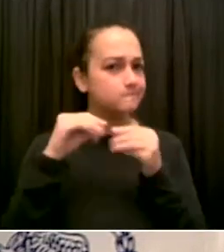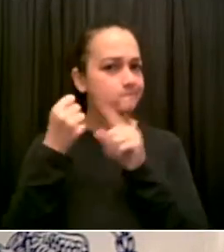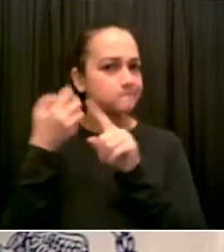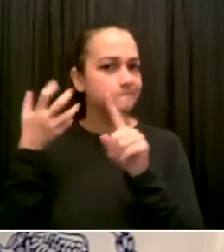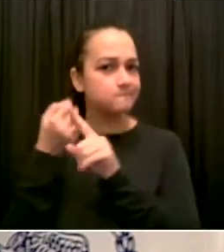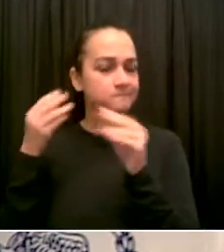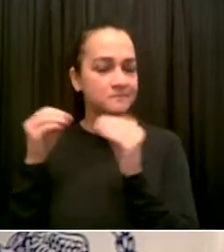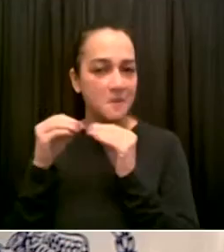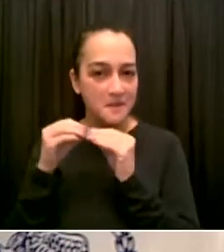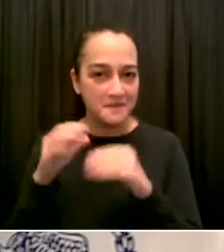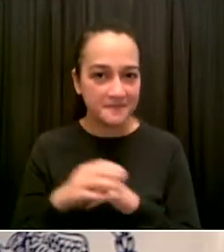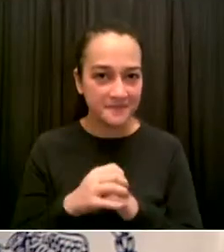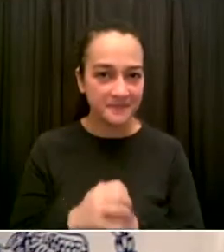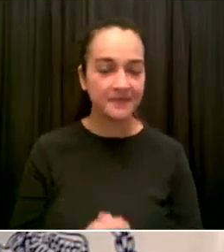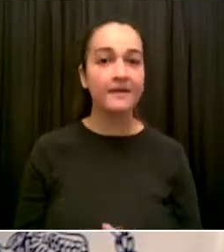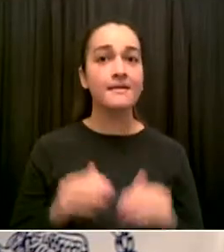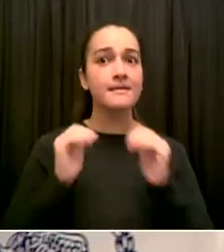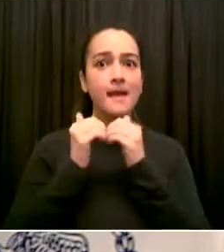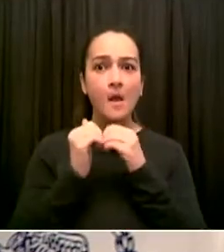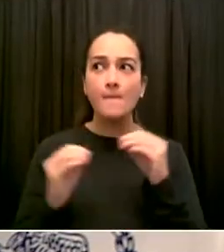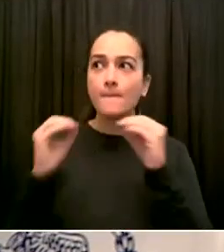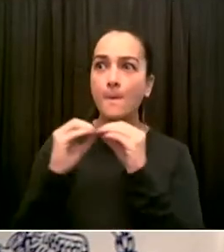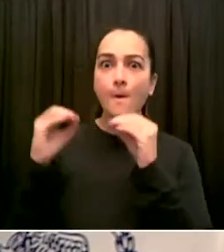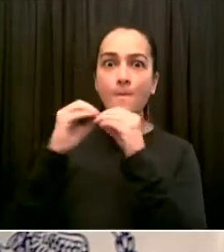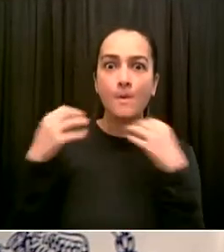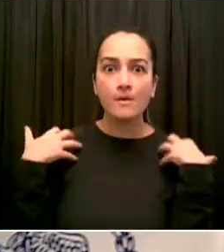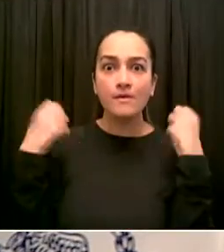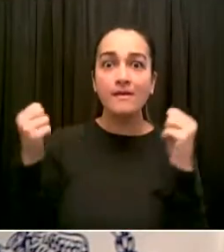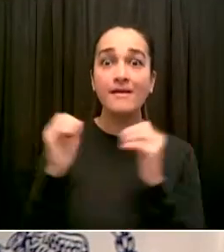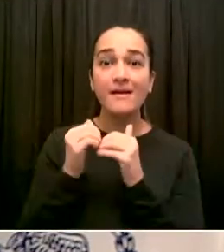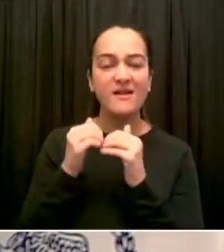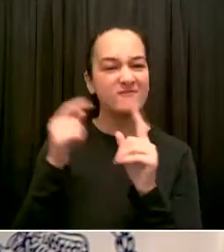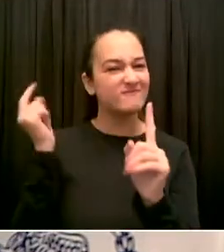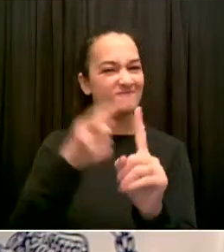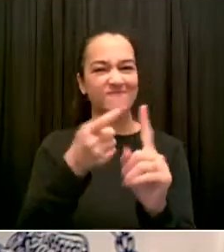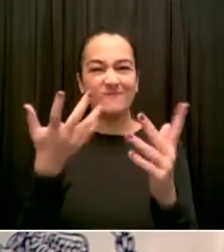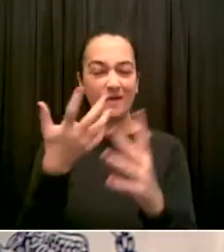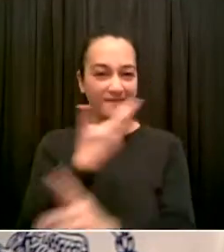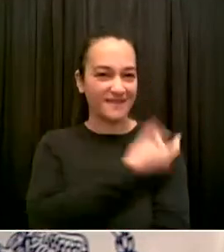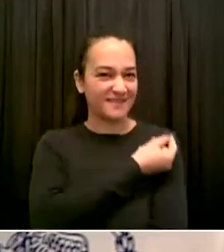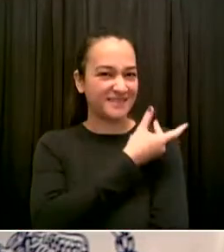GOOD MORNING EVERYBODY, WE TALK ABOUT RECOVERY FOR ALL OF US, THE REASON WE CAN ACHIEVE